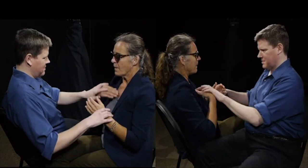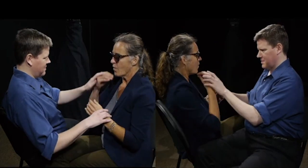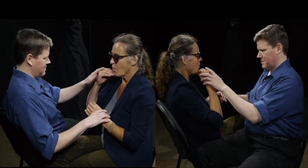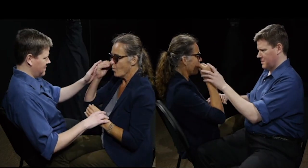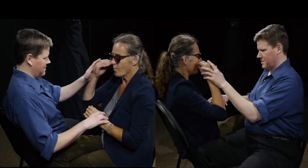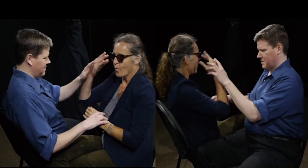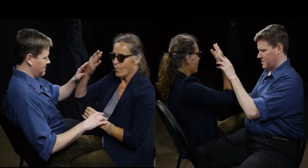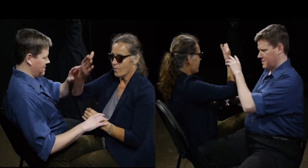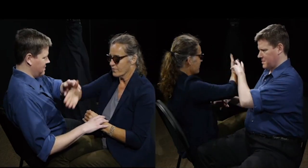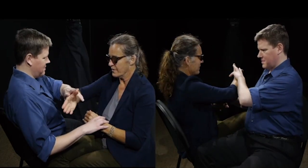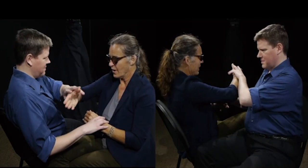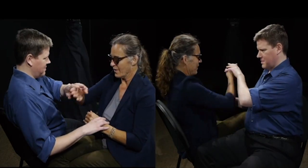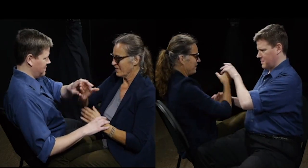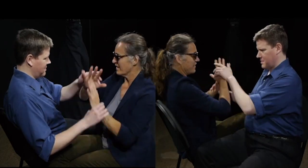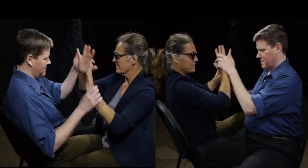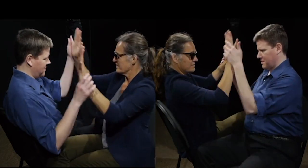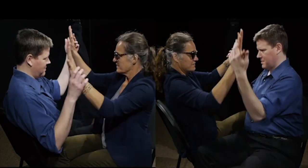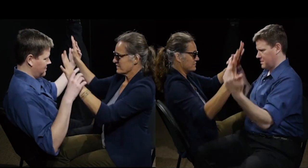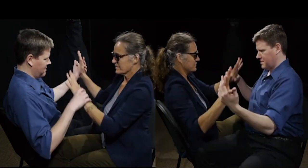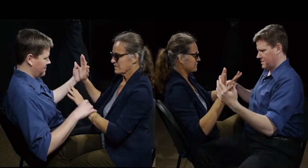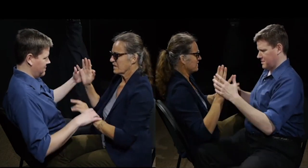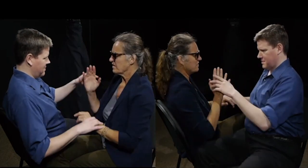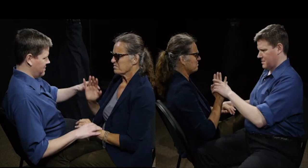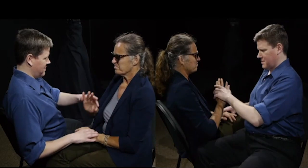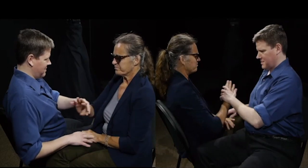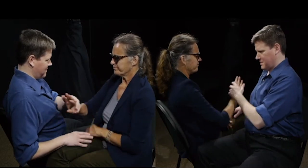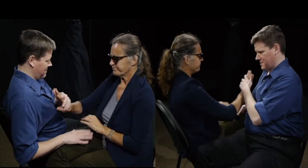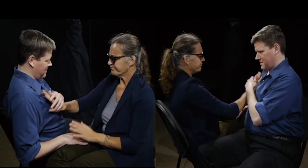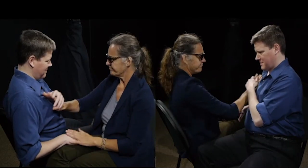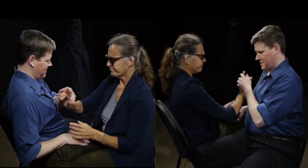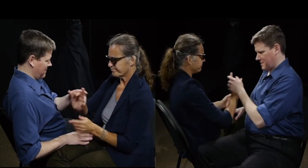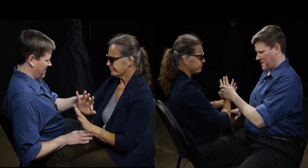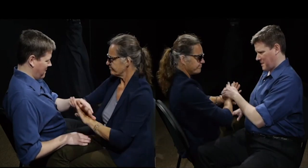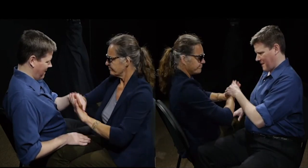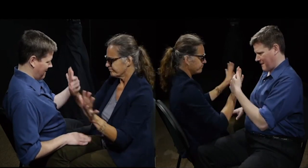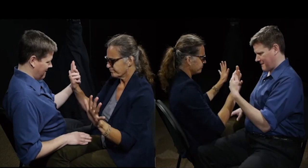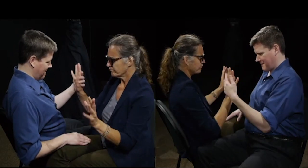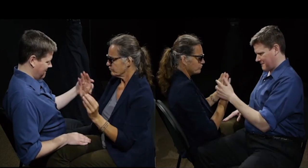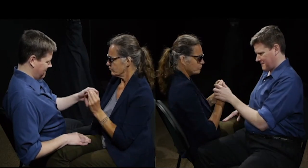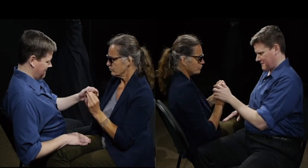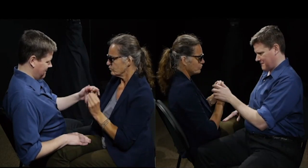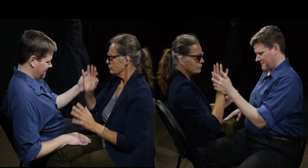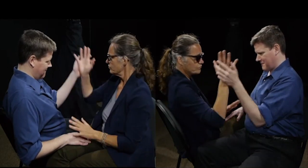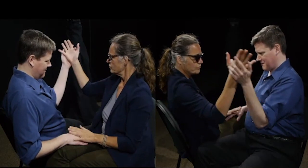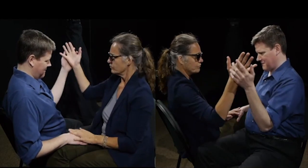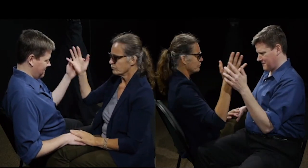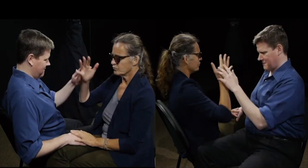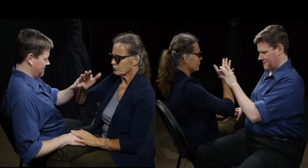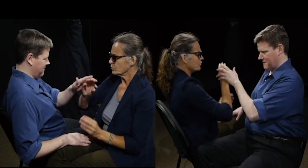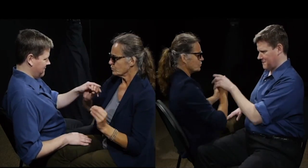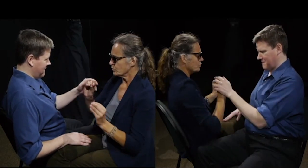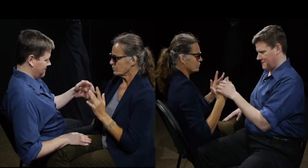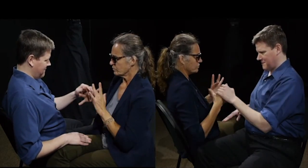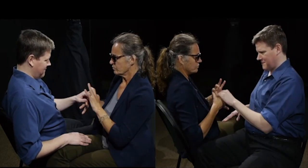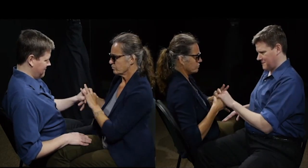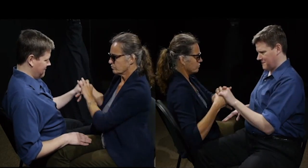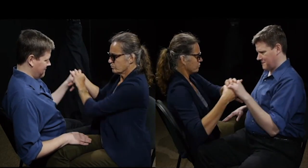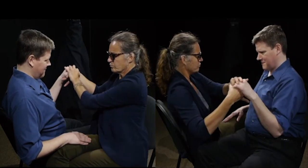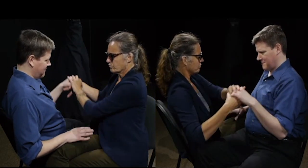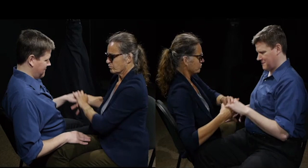Without the body of the listener involved, those two hands are floating around in unstructured space. Two-handed constructions are no longer found in Protactile